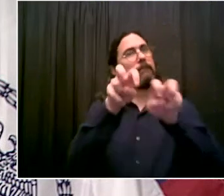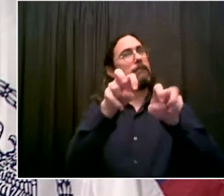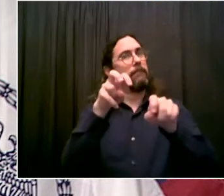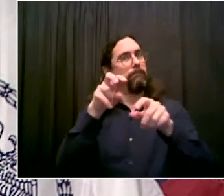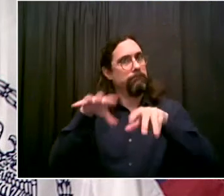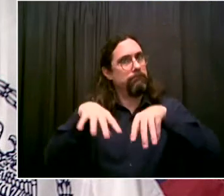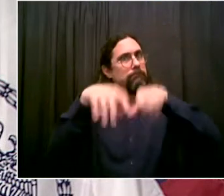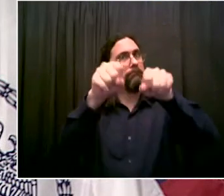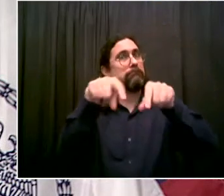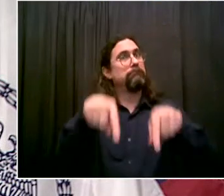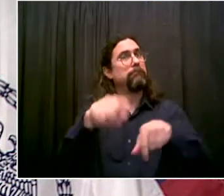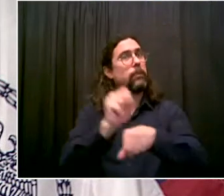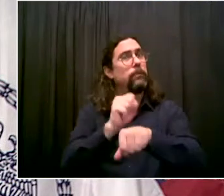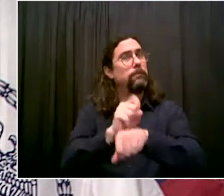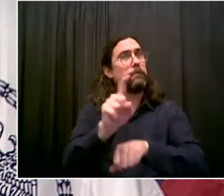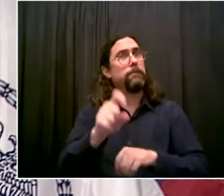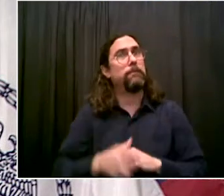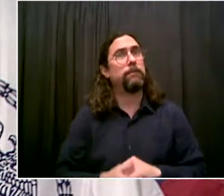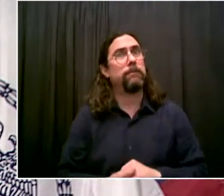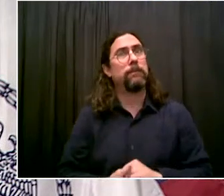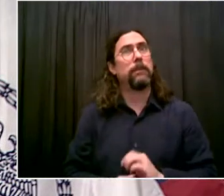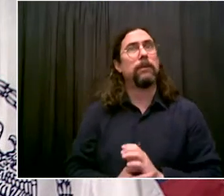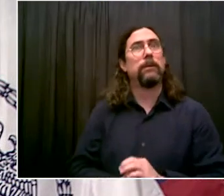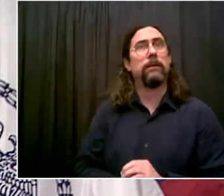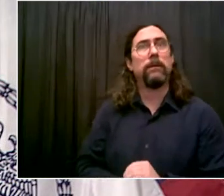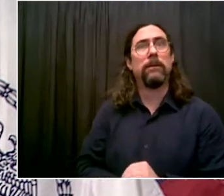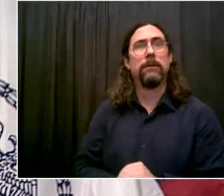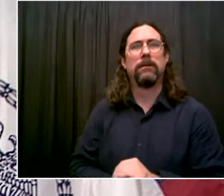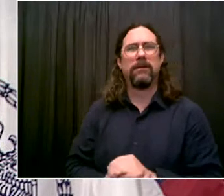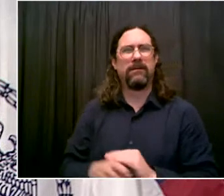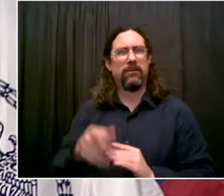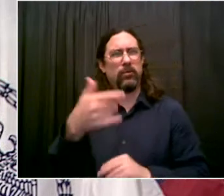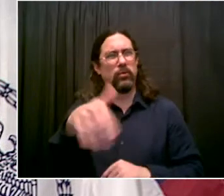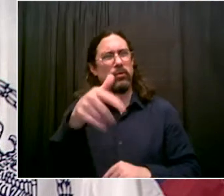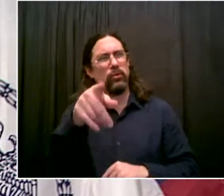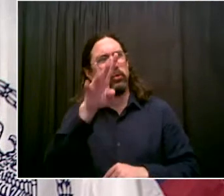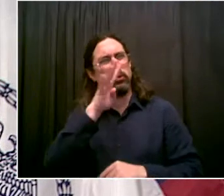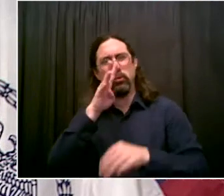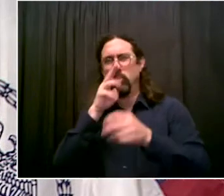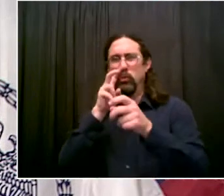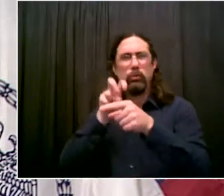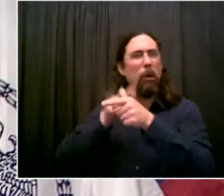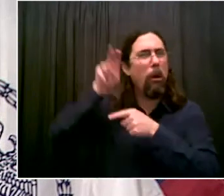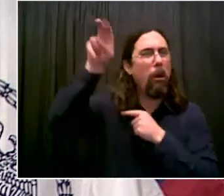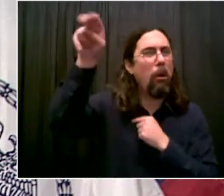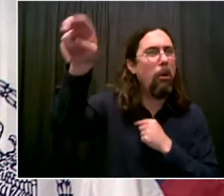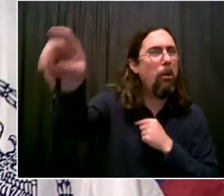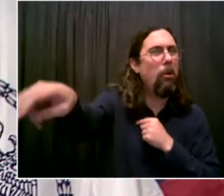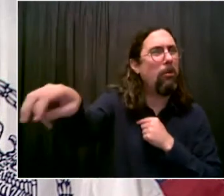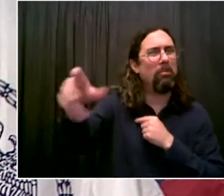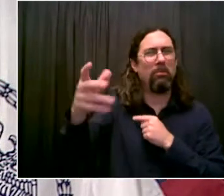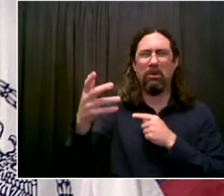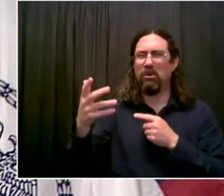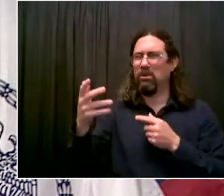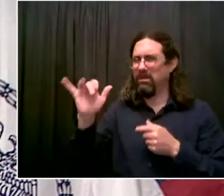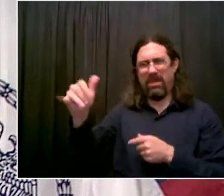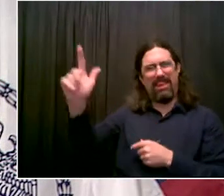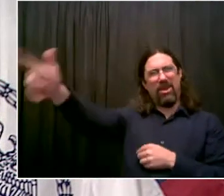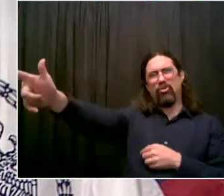SURPRISED THAT I'M FOCUSED ON BEATING BACK COVID-19 AND FOSTERING THIS